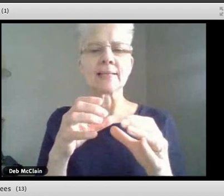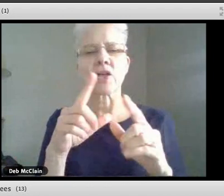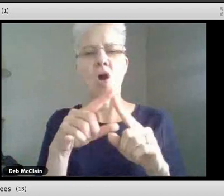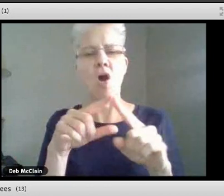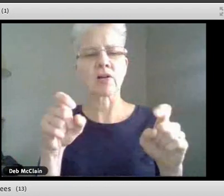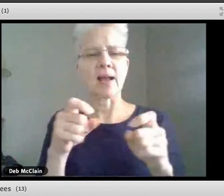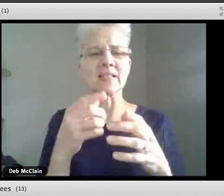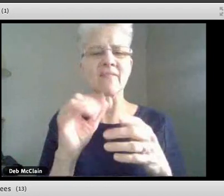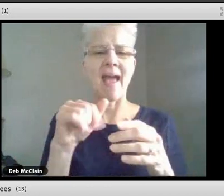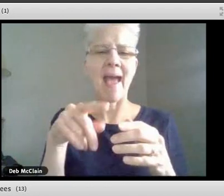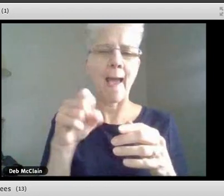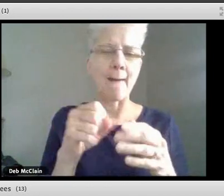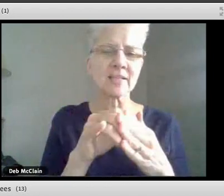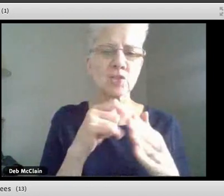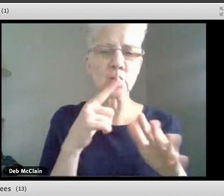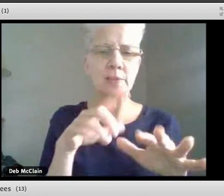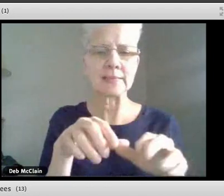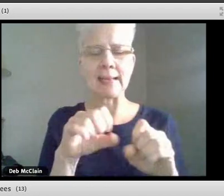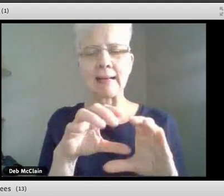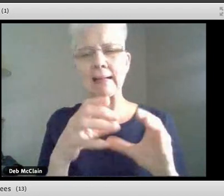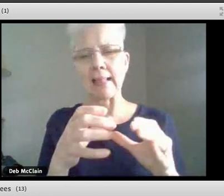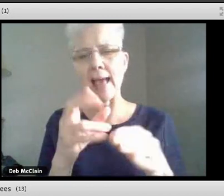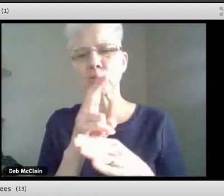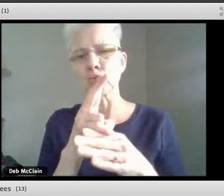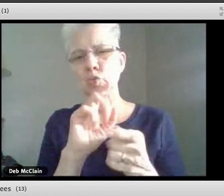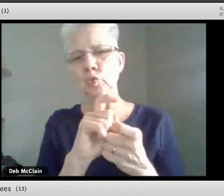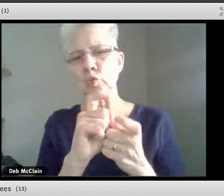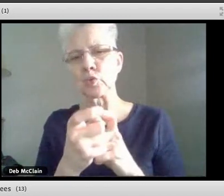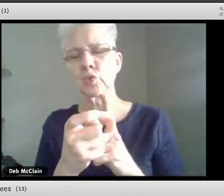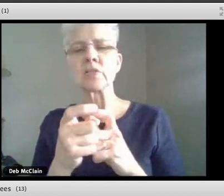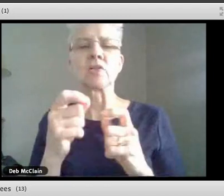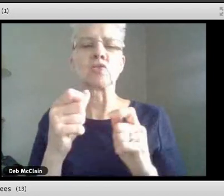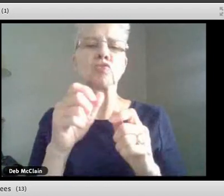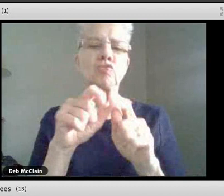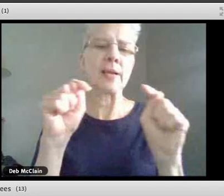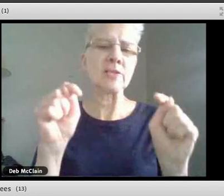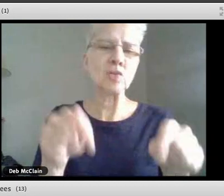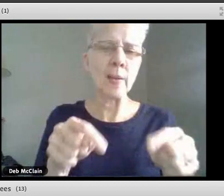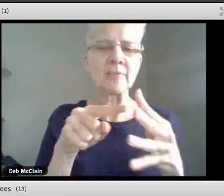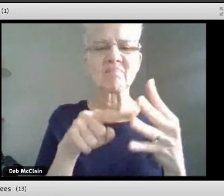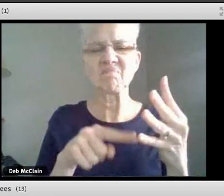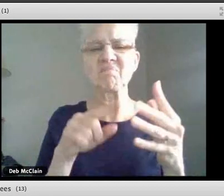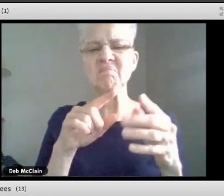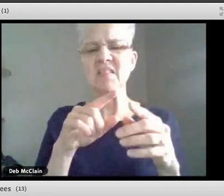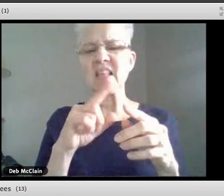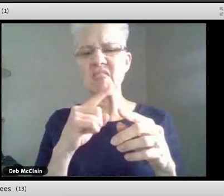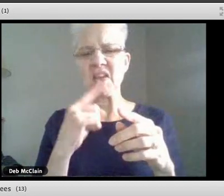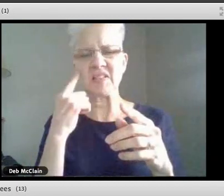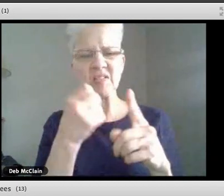tape your class, upload it to YouTube. It'll do a transcript. There's video descriptions on things like Netflix,